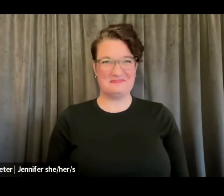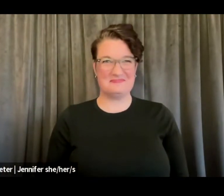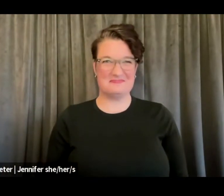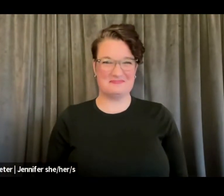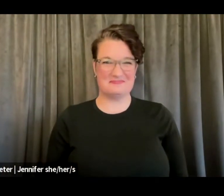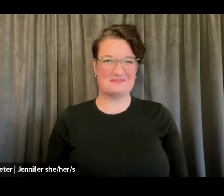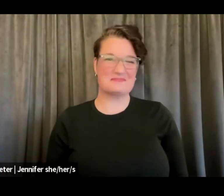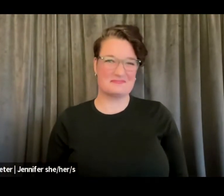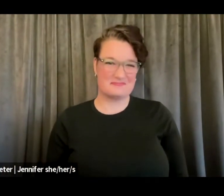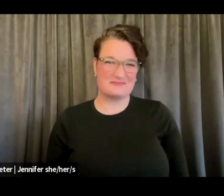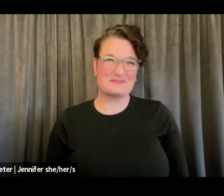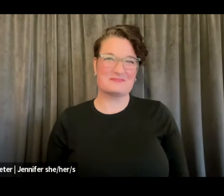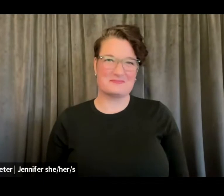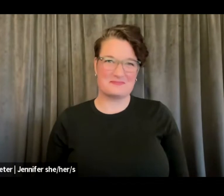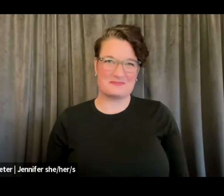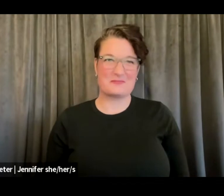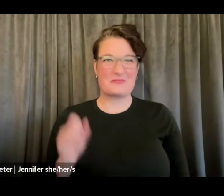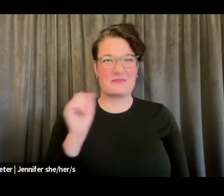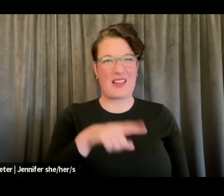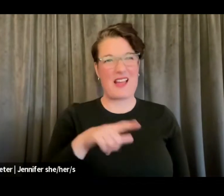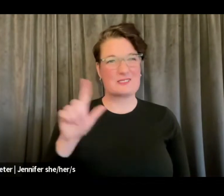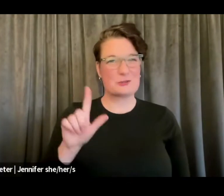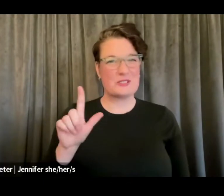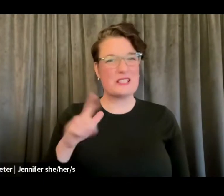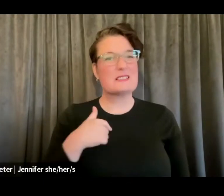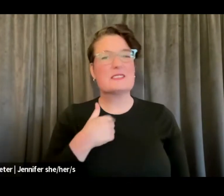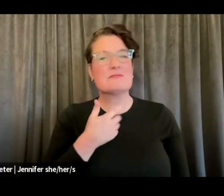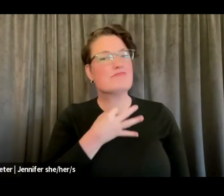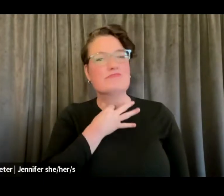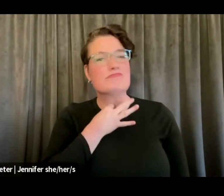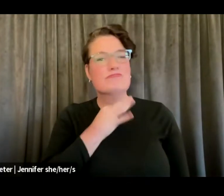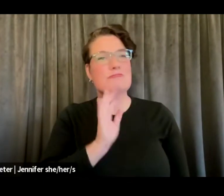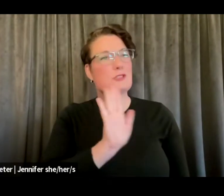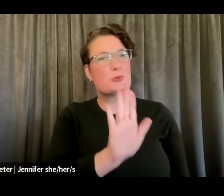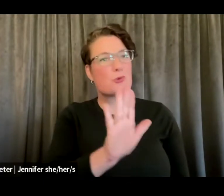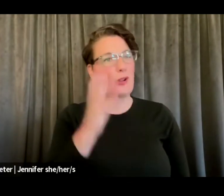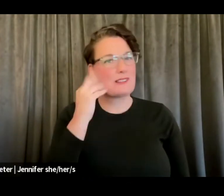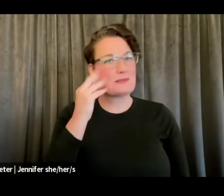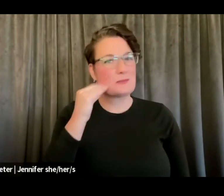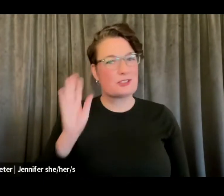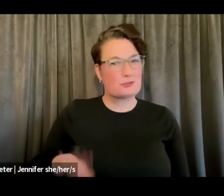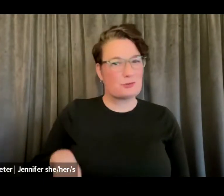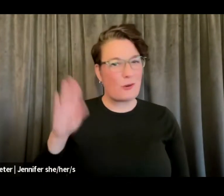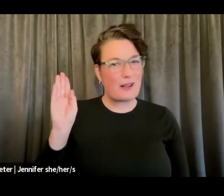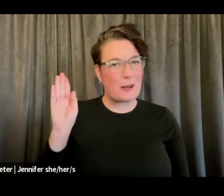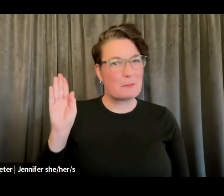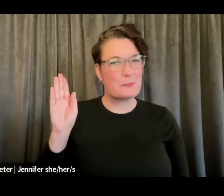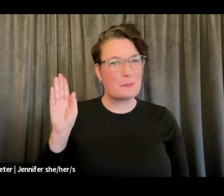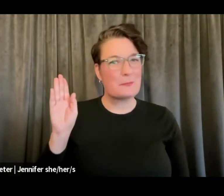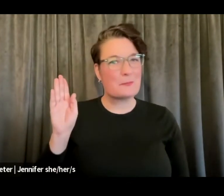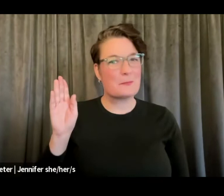Yeah. Well Lukaza I wonder what was your experience like growing